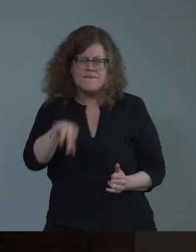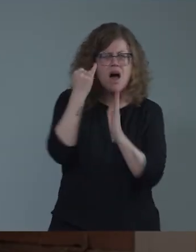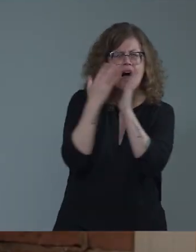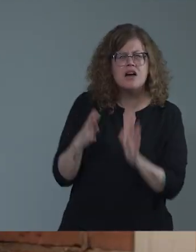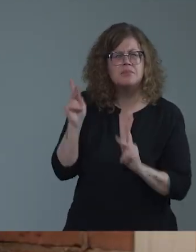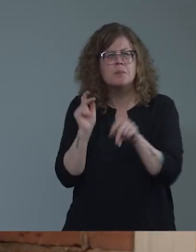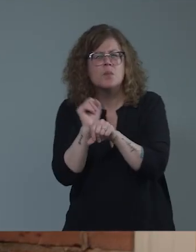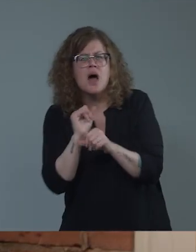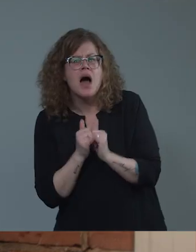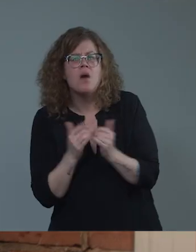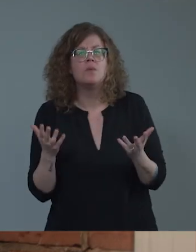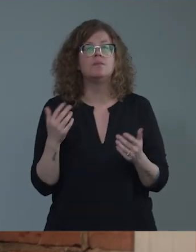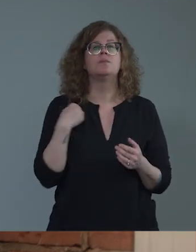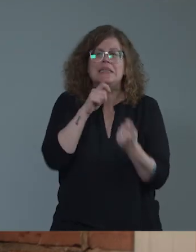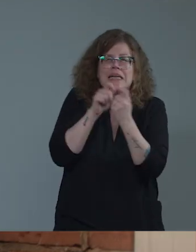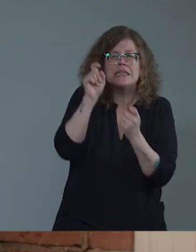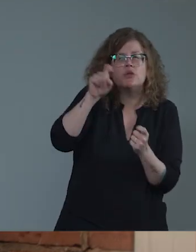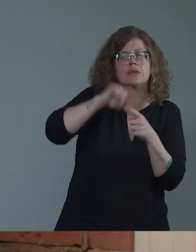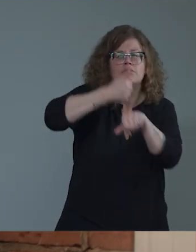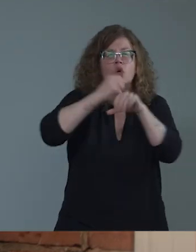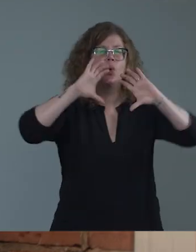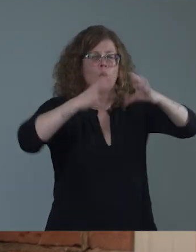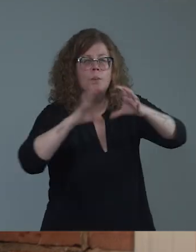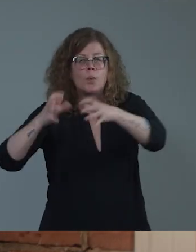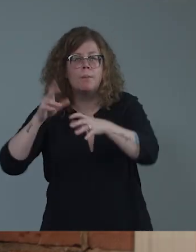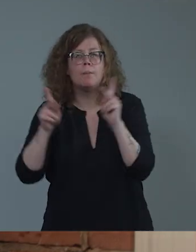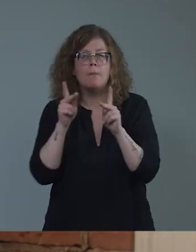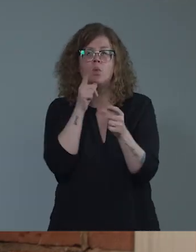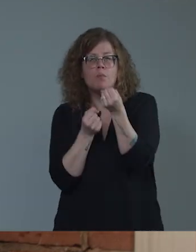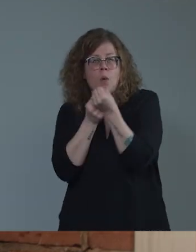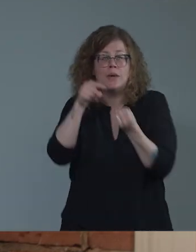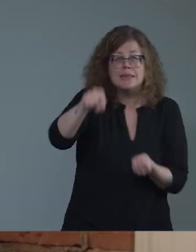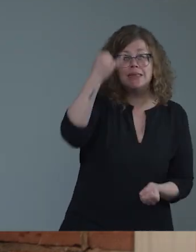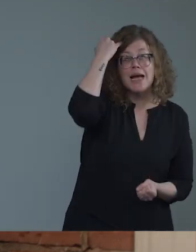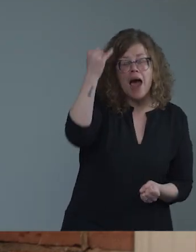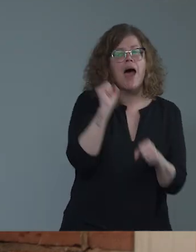So step two is where it gets a little bit into the development of the planning of this project. This